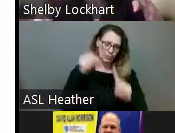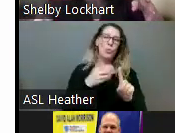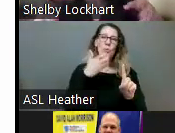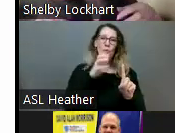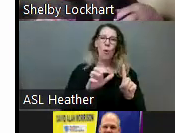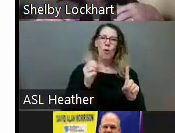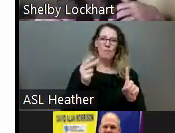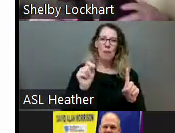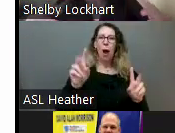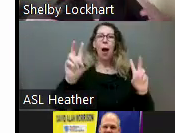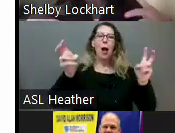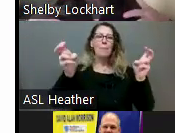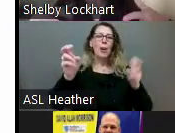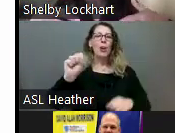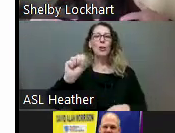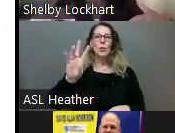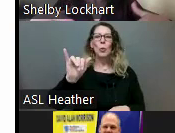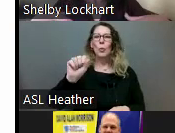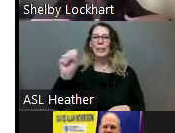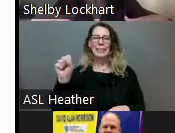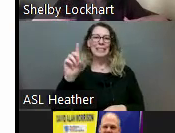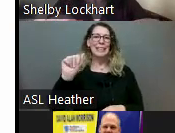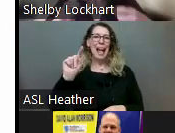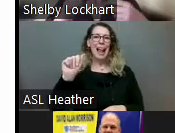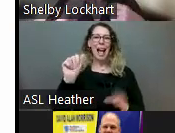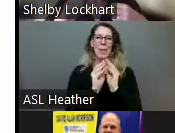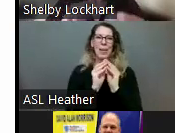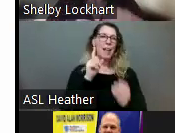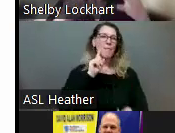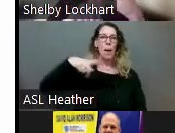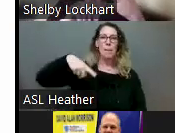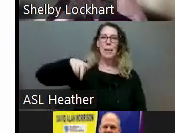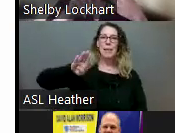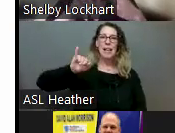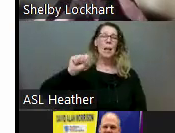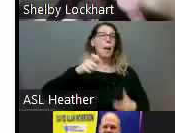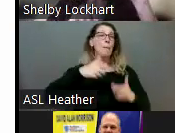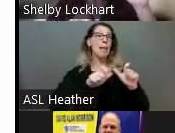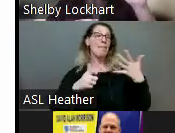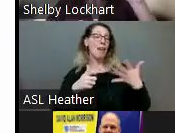in a Swiss data meeting for PBIS and go big five - who, what, when, where, why, right?